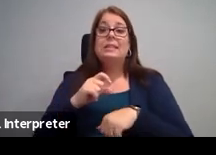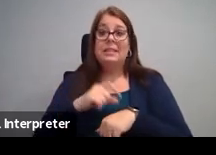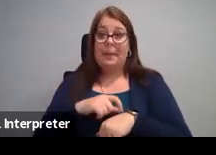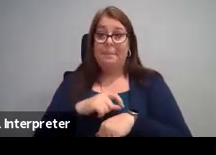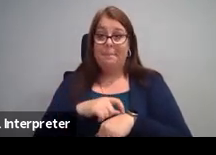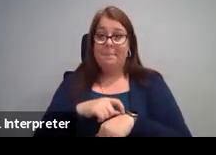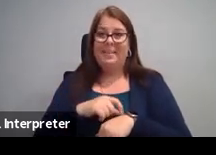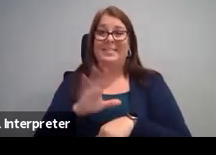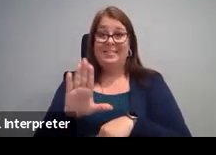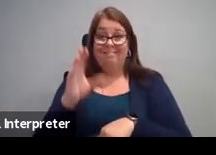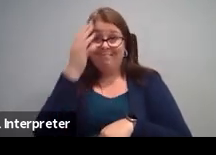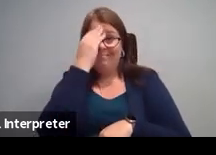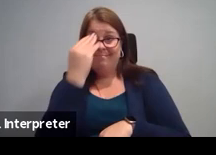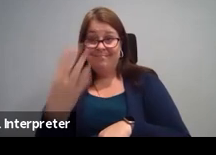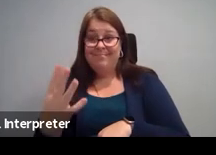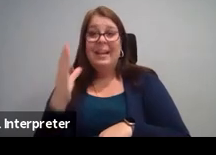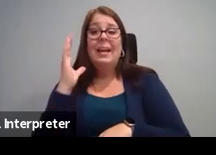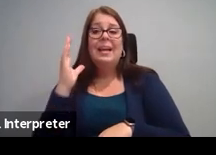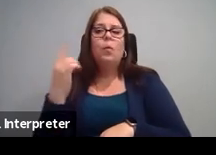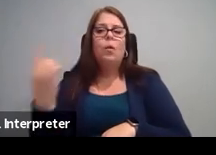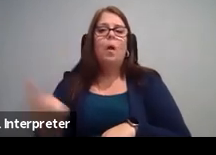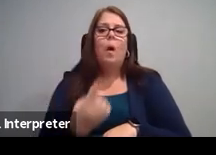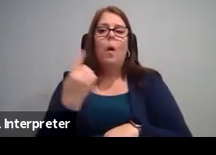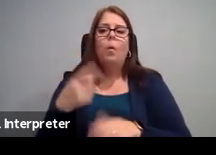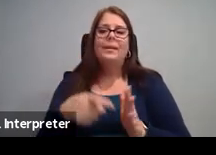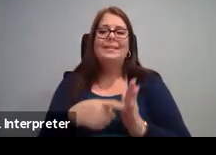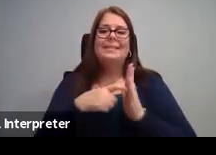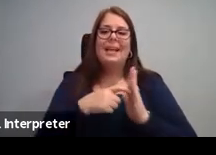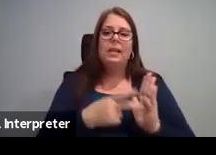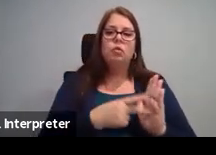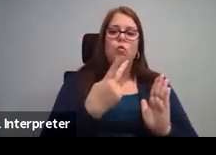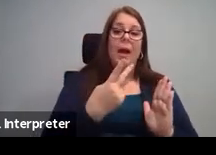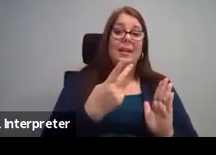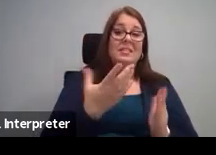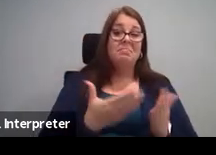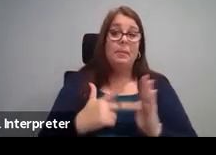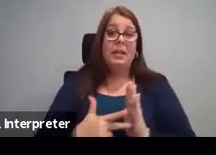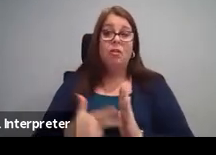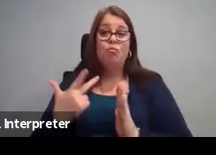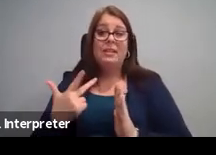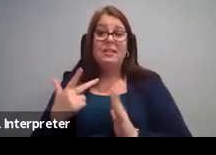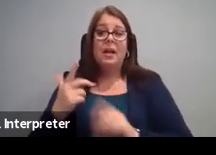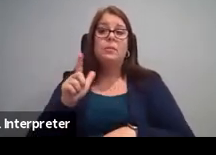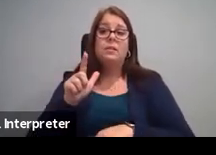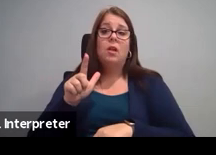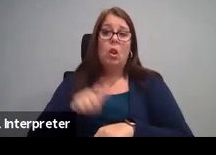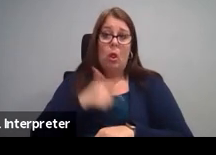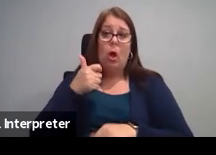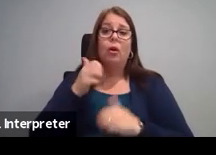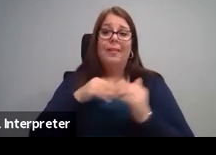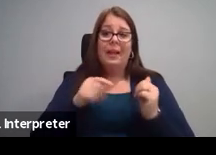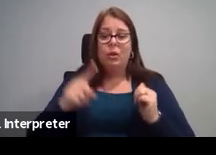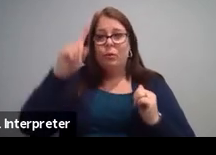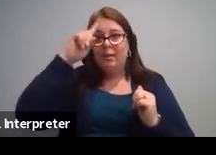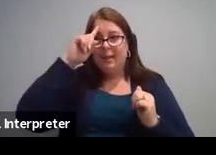Cathy Reznicek: Twice. If not, three times, long as long as you think it will to develop the course courses.